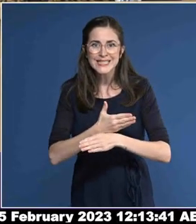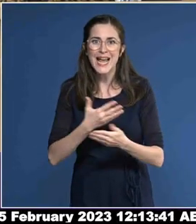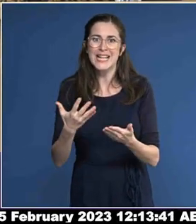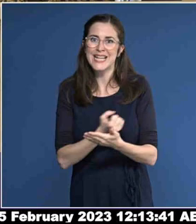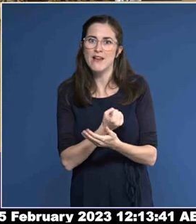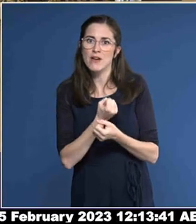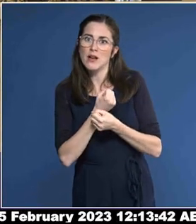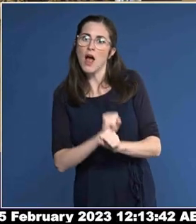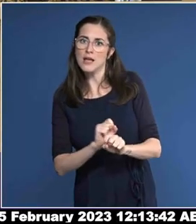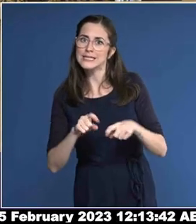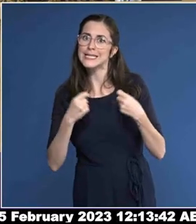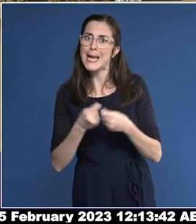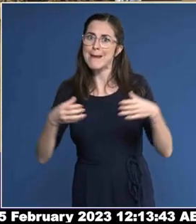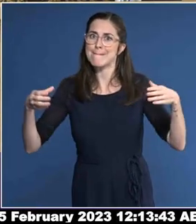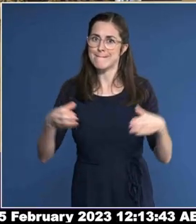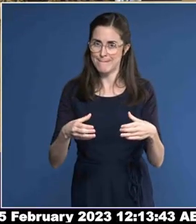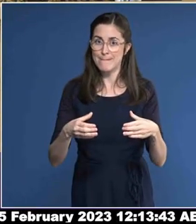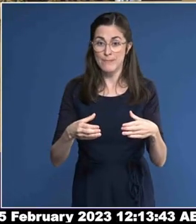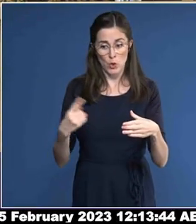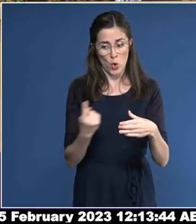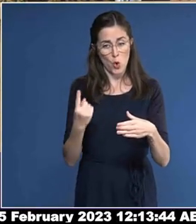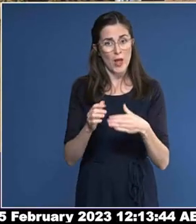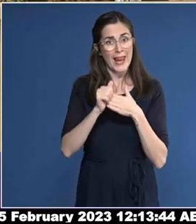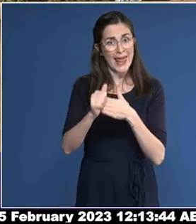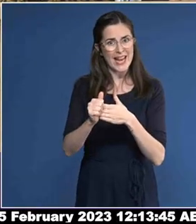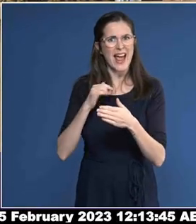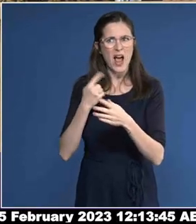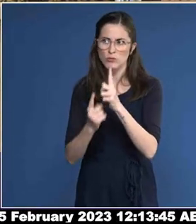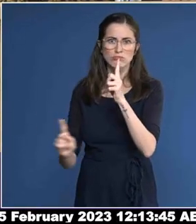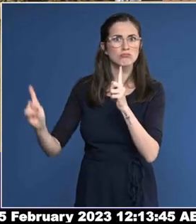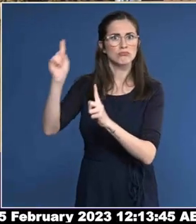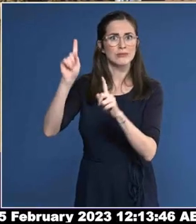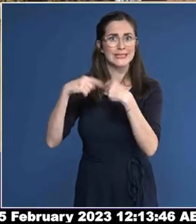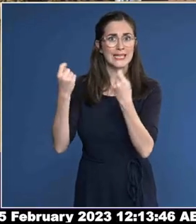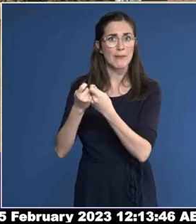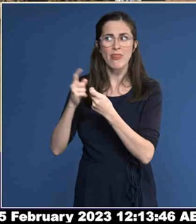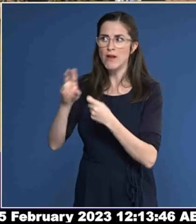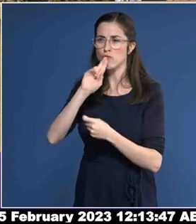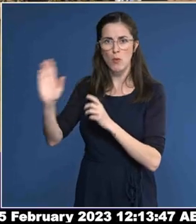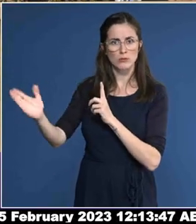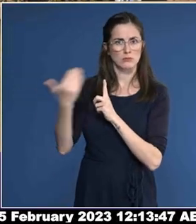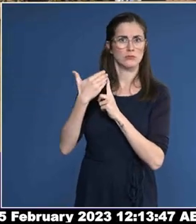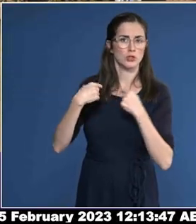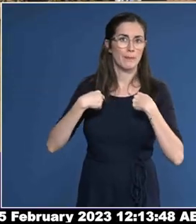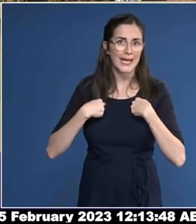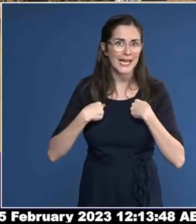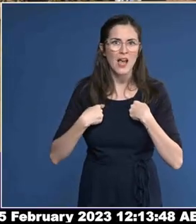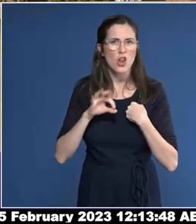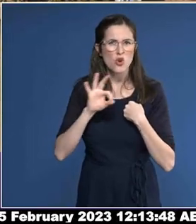The person who leads that is a member of the executive team and reports directly to me and has no relationship to our service delivery so that there is clear independence.